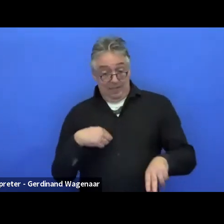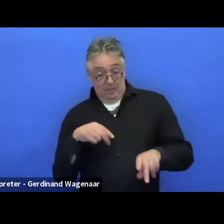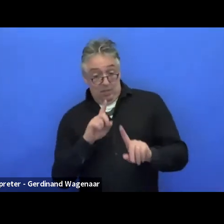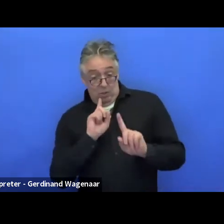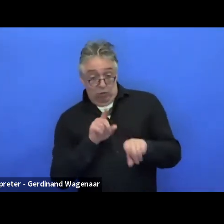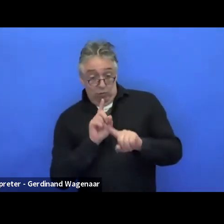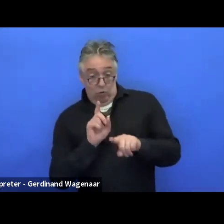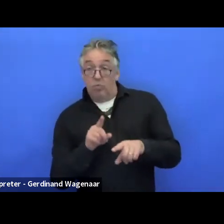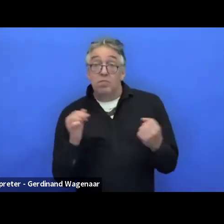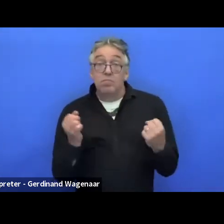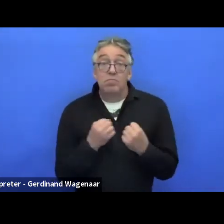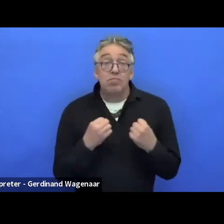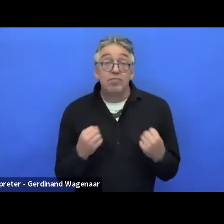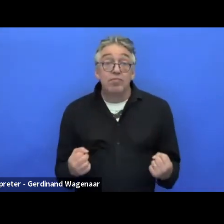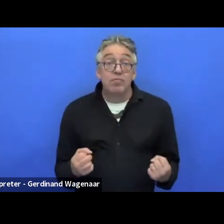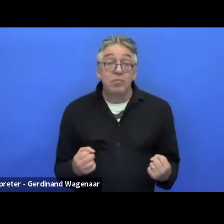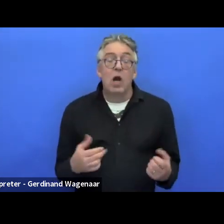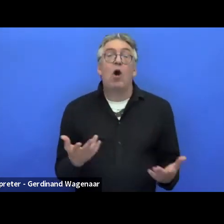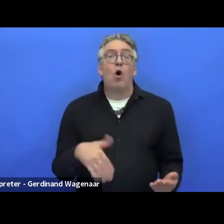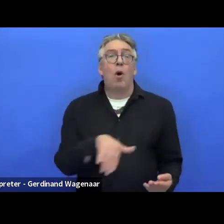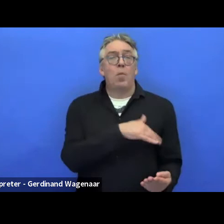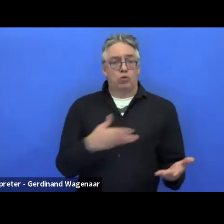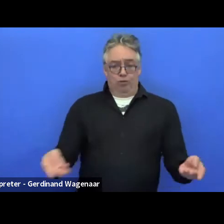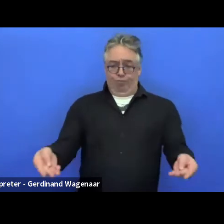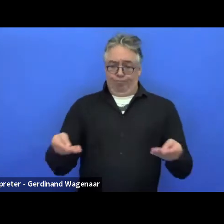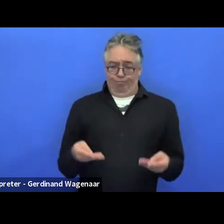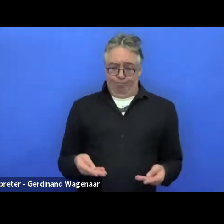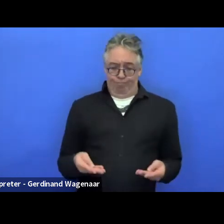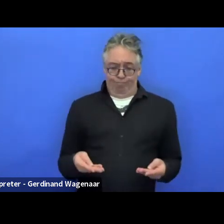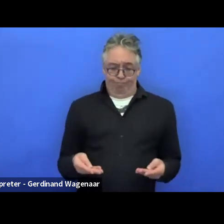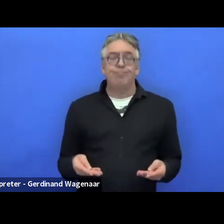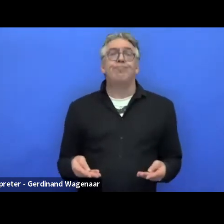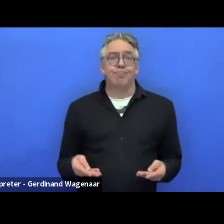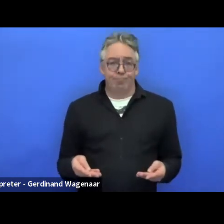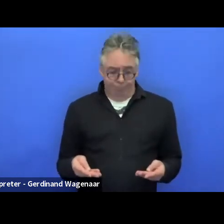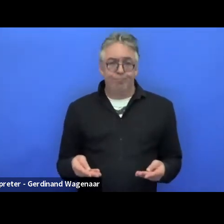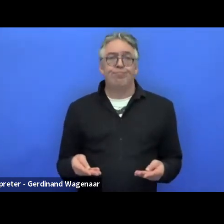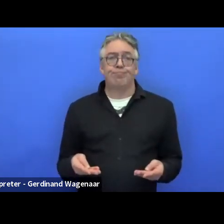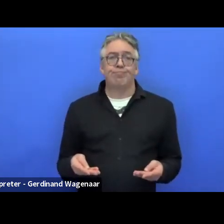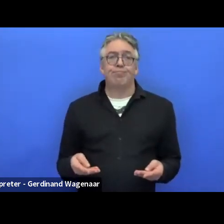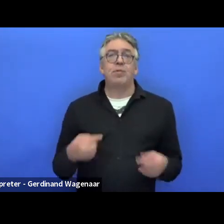So what the Ombudsman did in those cases is she opened an inquiry into the concrete cases